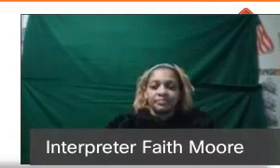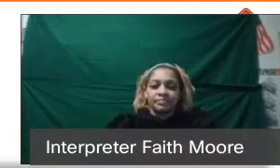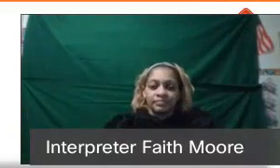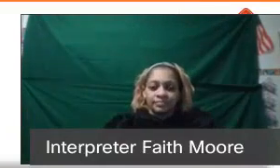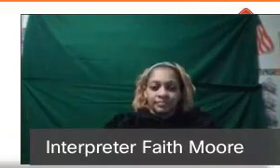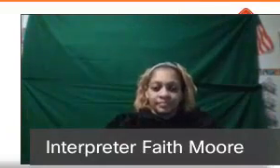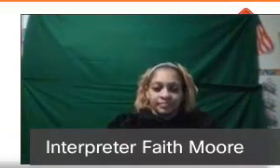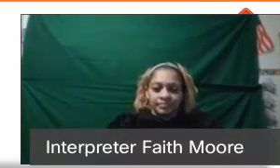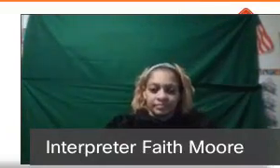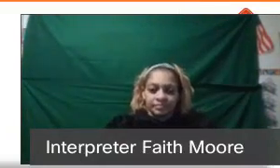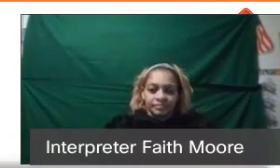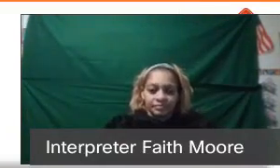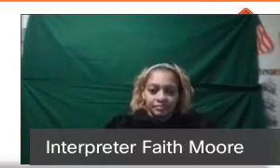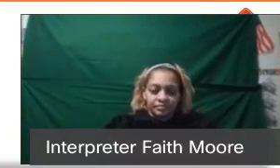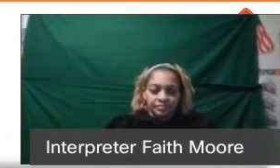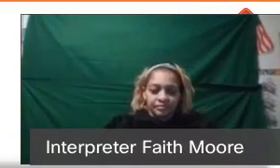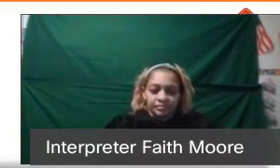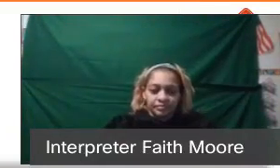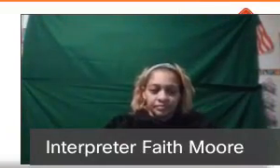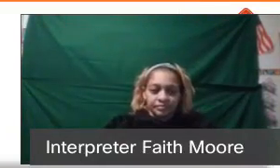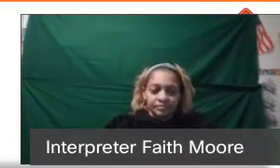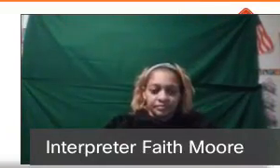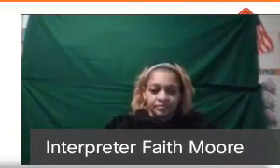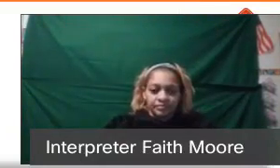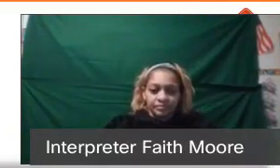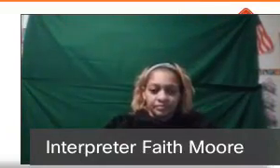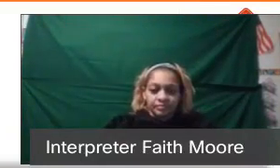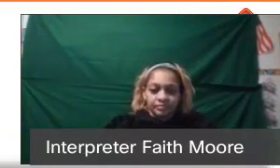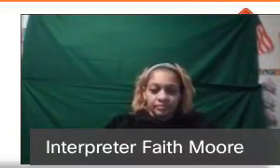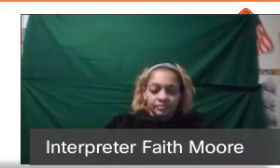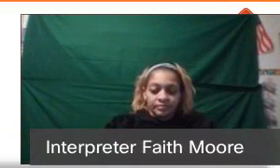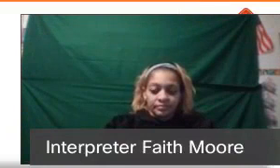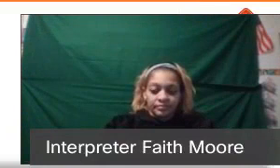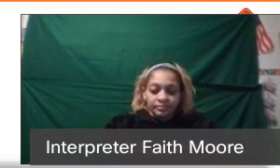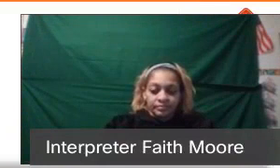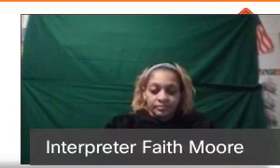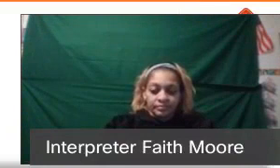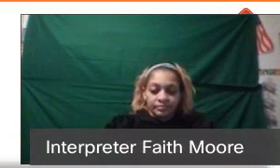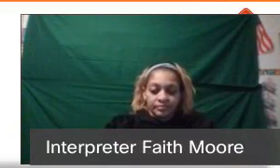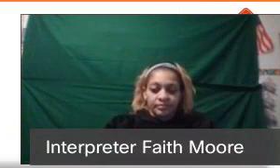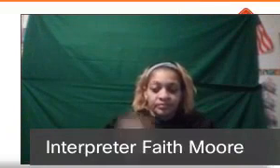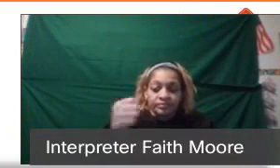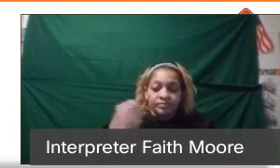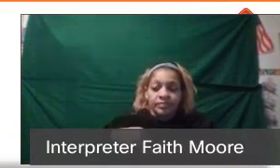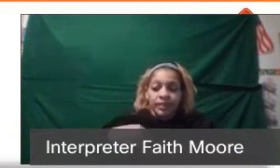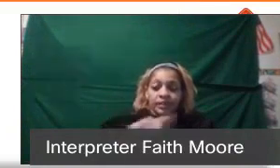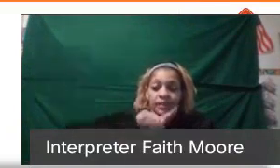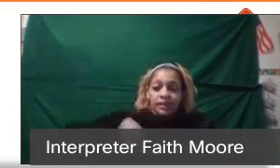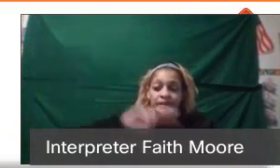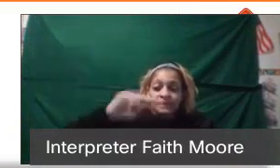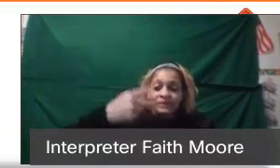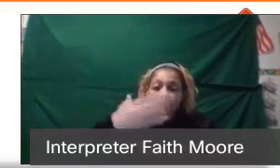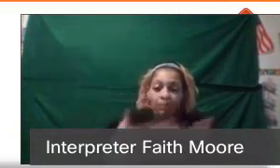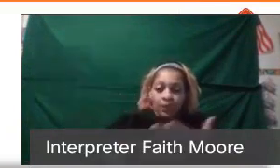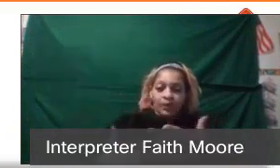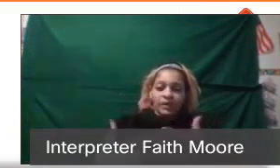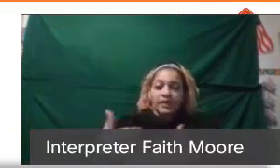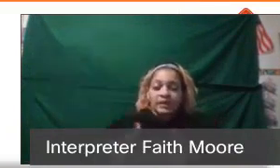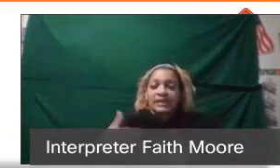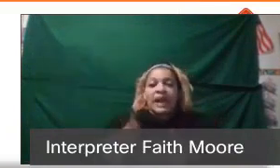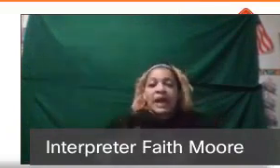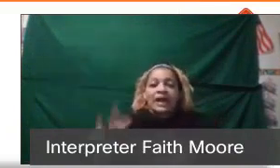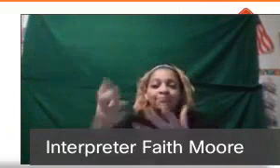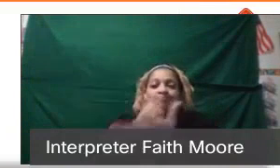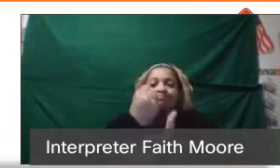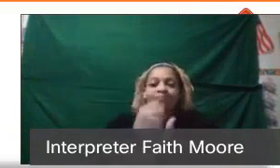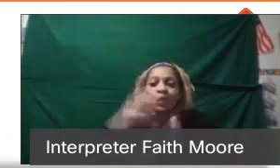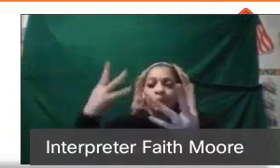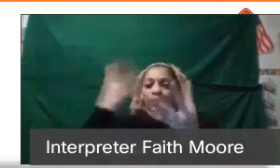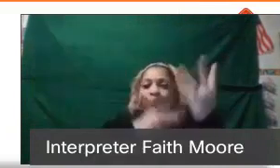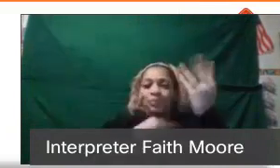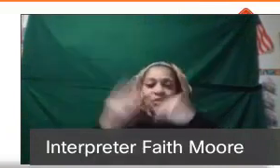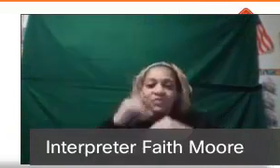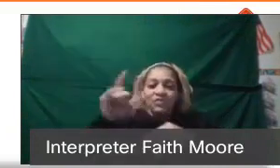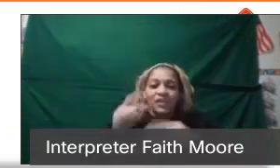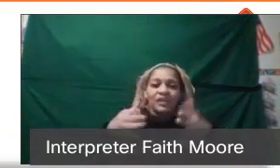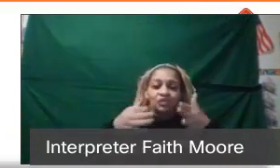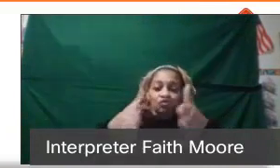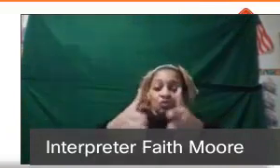No question, but answer. Yeah, I can answer. Yeah, the 2nd, part of the, the question, the opportunity to beautify the trail and and the lighting as well. And I think.